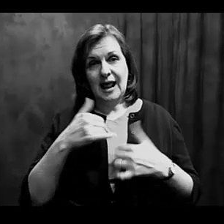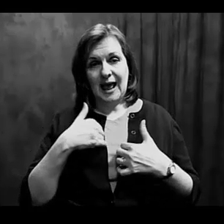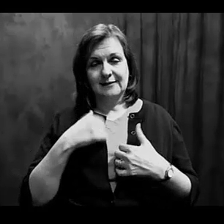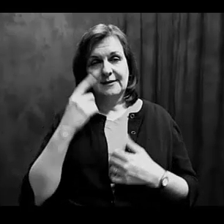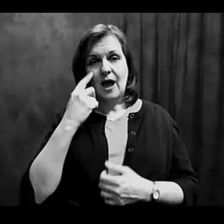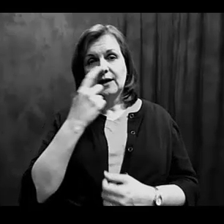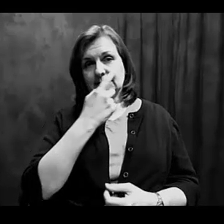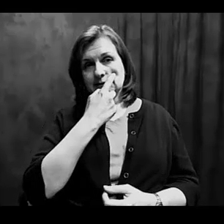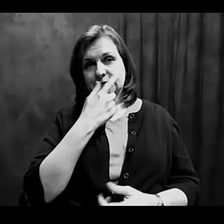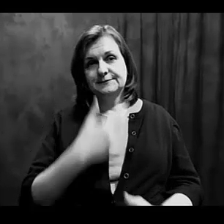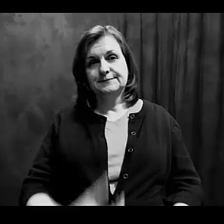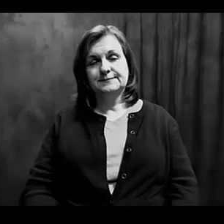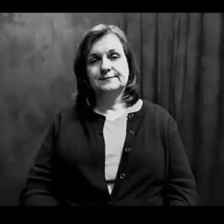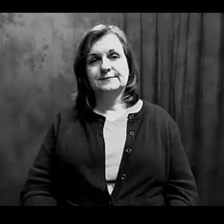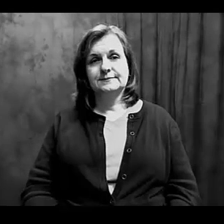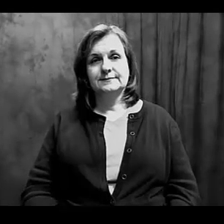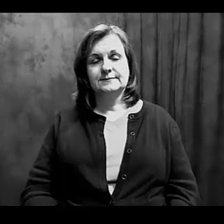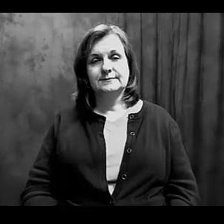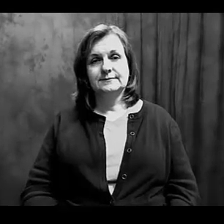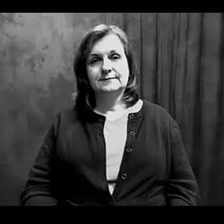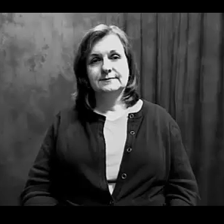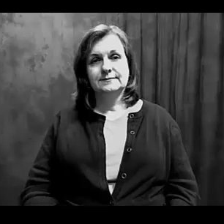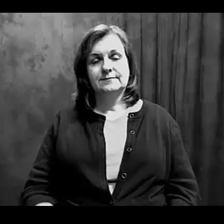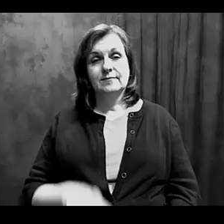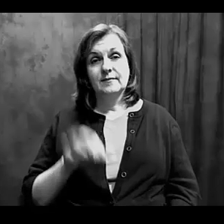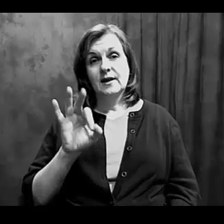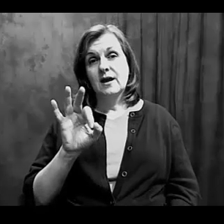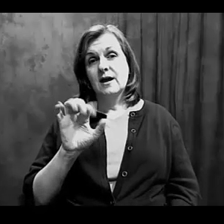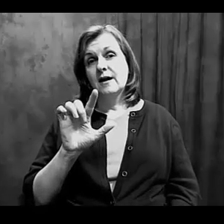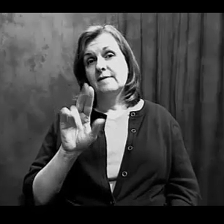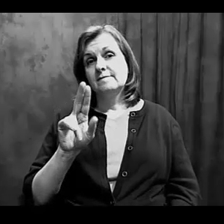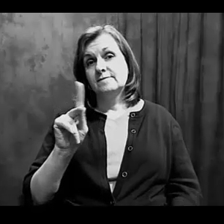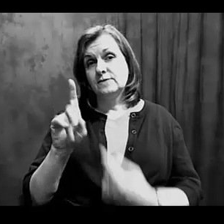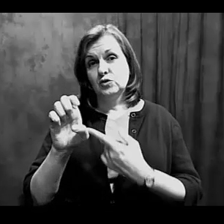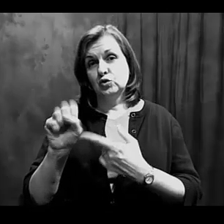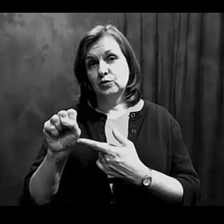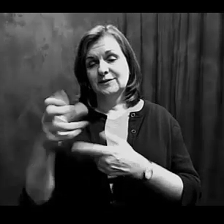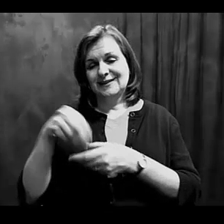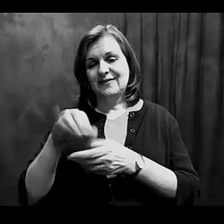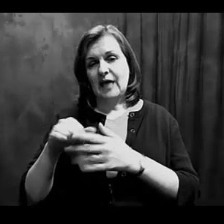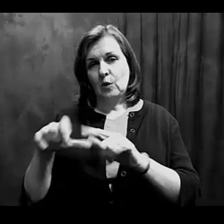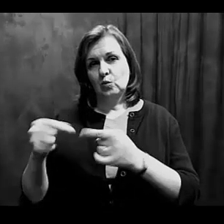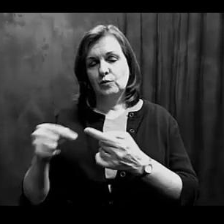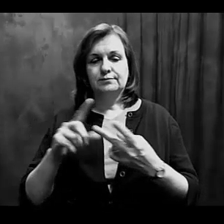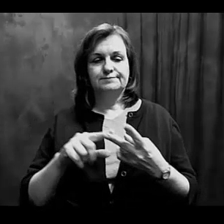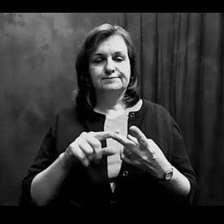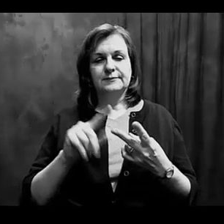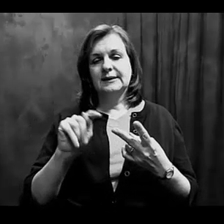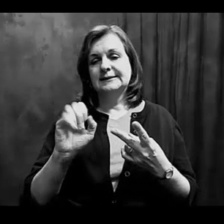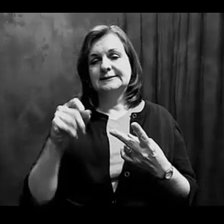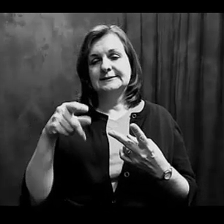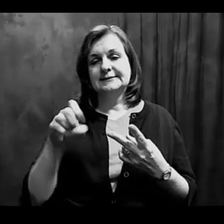it's added eyes flukes also fall into this category as do tapeworms